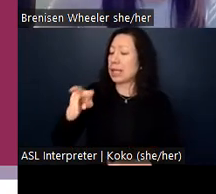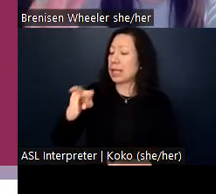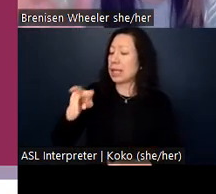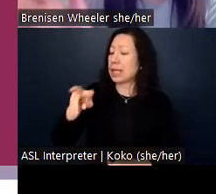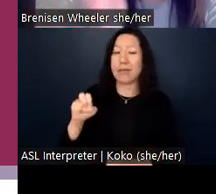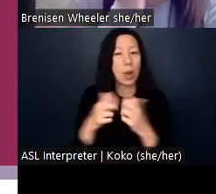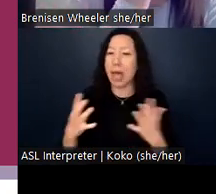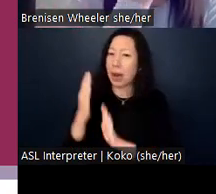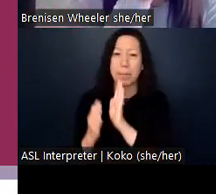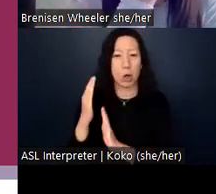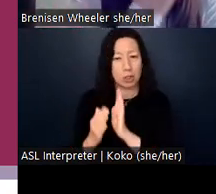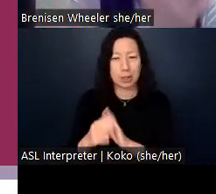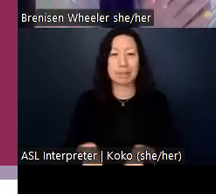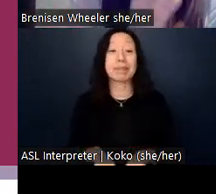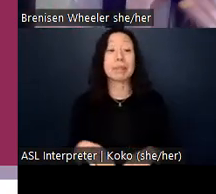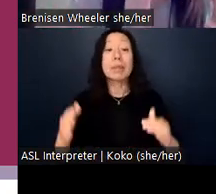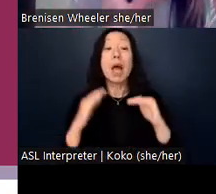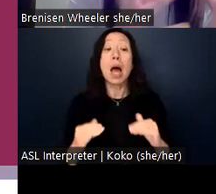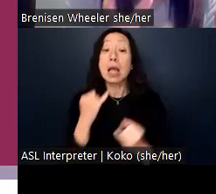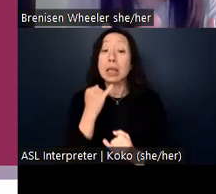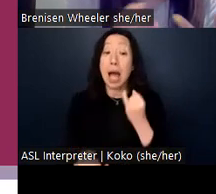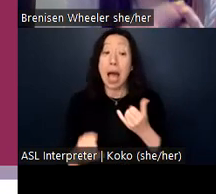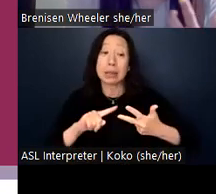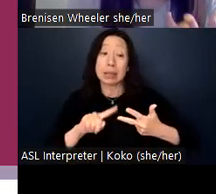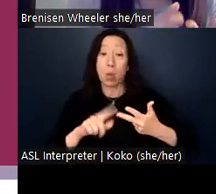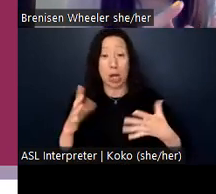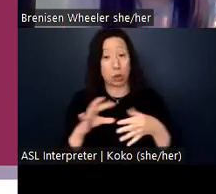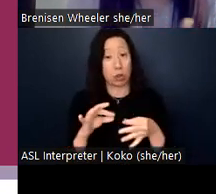12:52:47 This is a huge one. So this is also known as a abusive litigation.